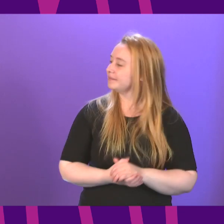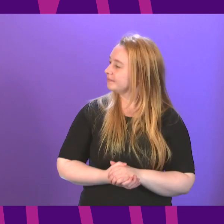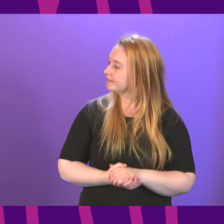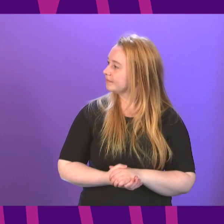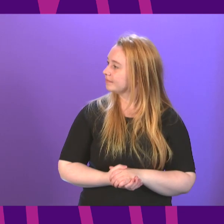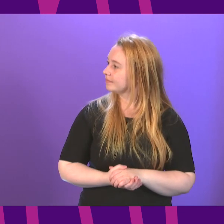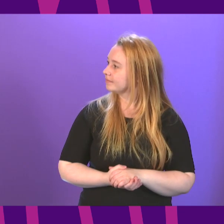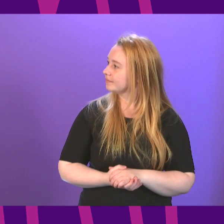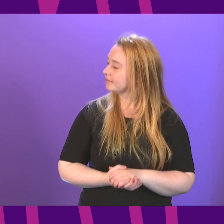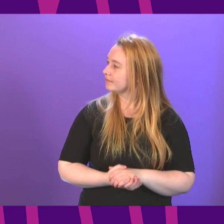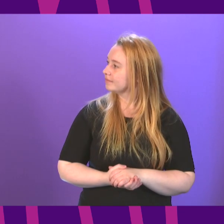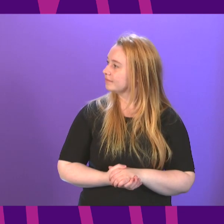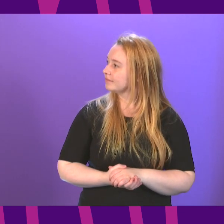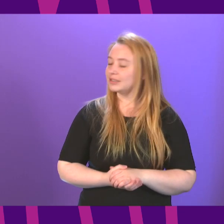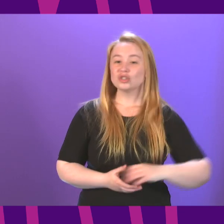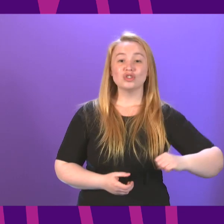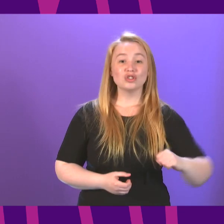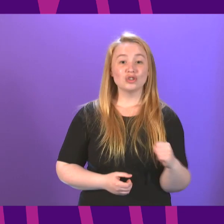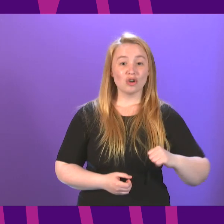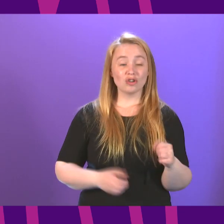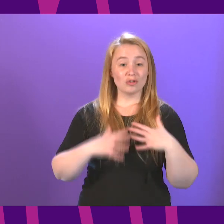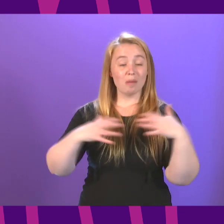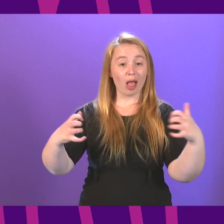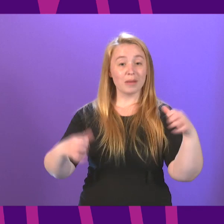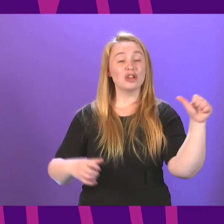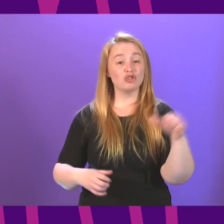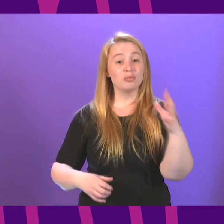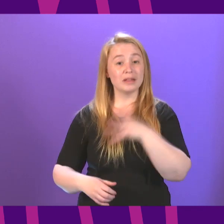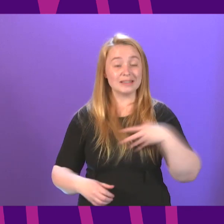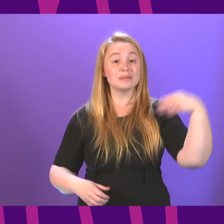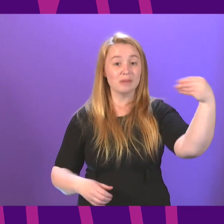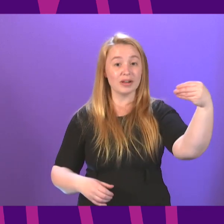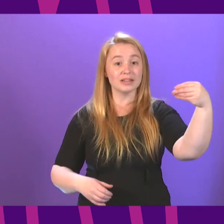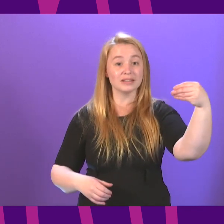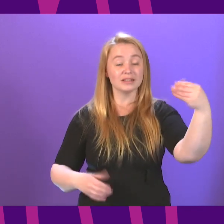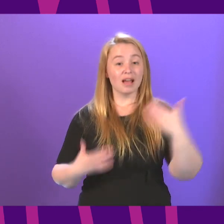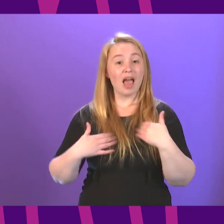be the spirit of the Scottish Parliament and we all have a responsibility